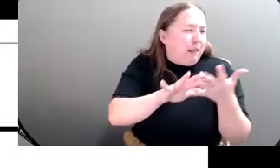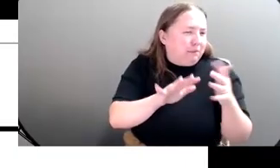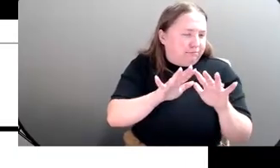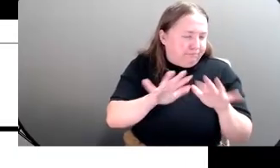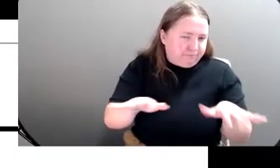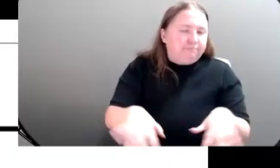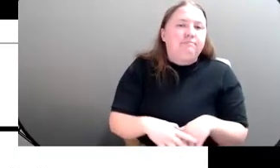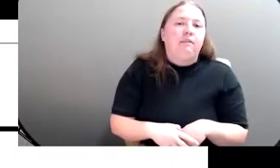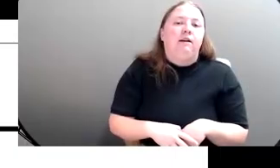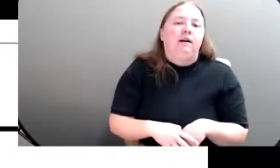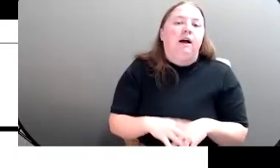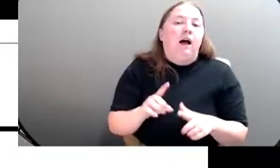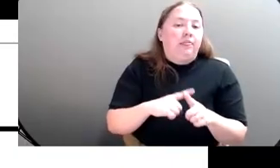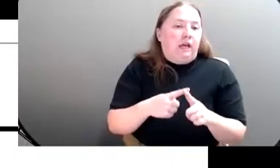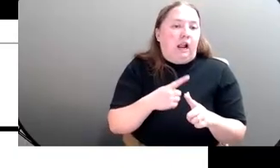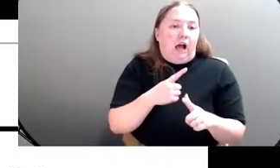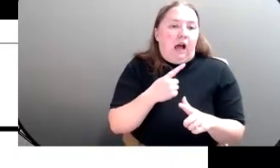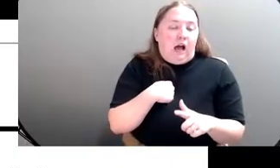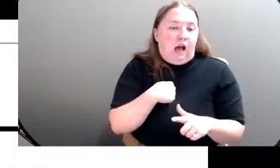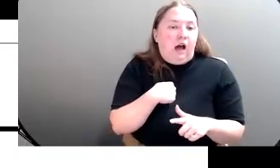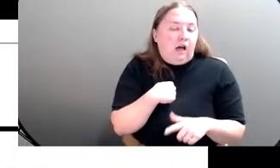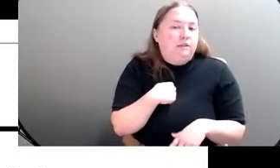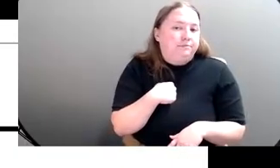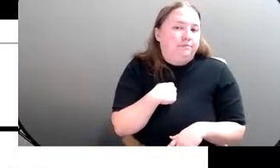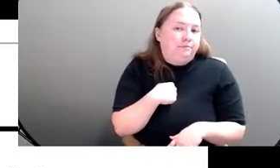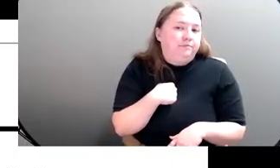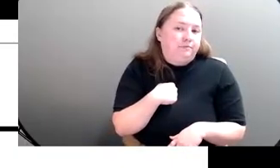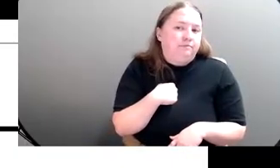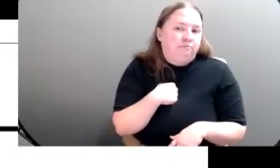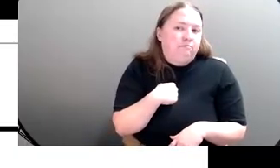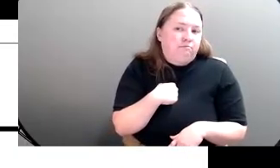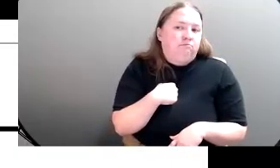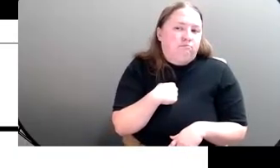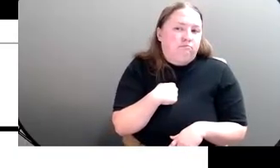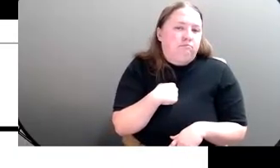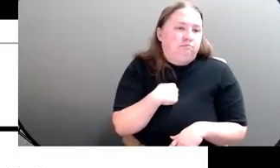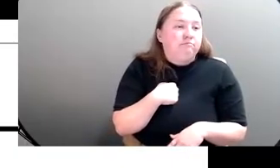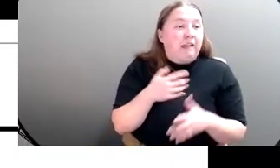and then I actually leave the discussion or my announcement opened